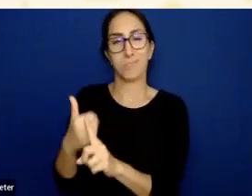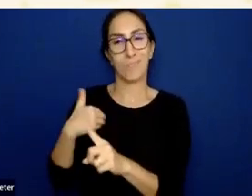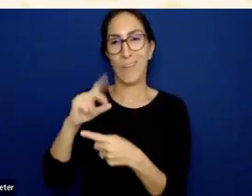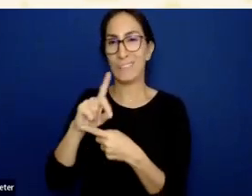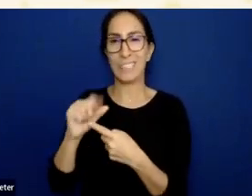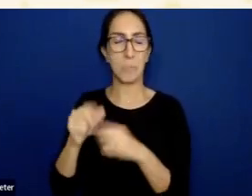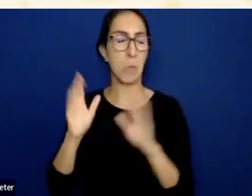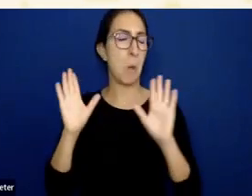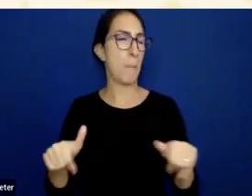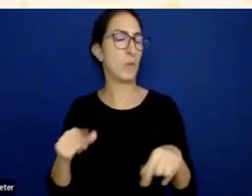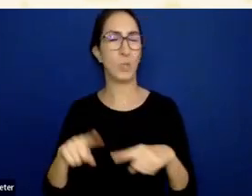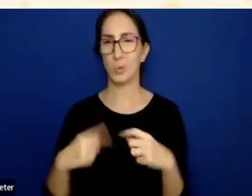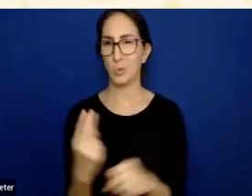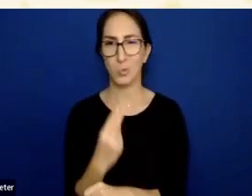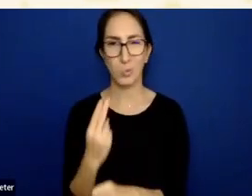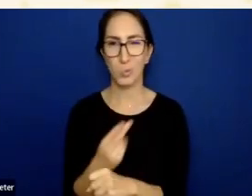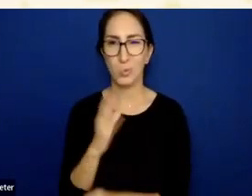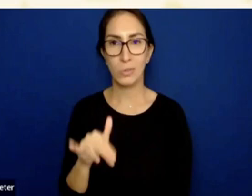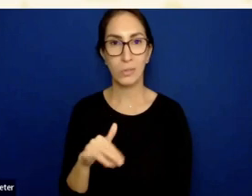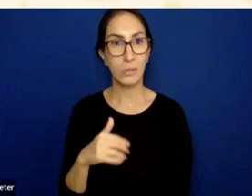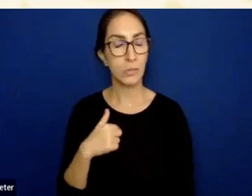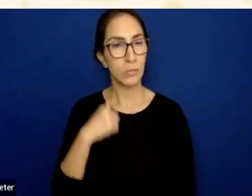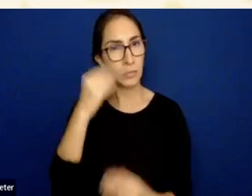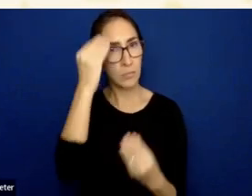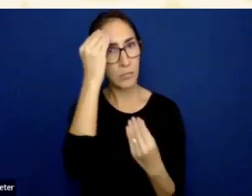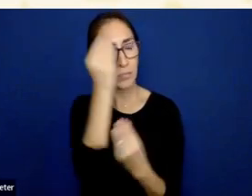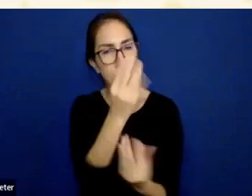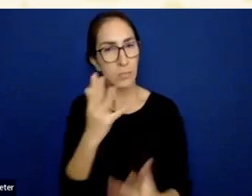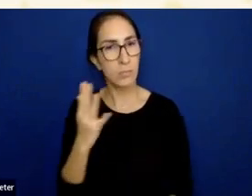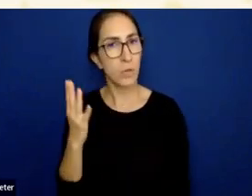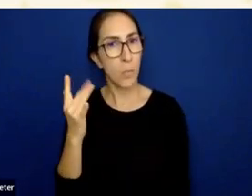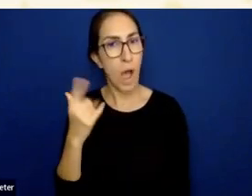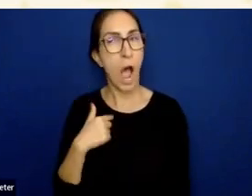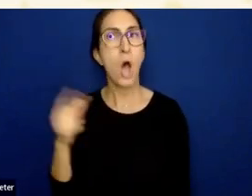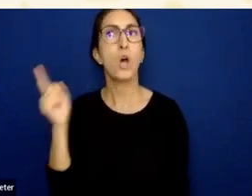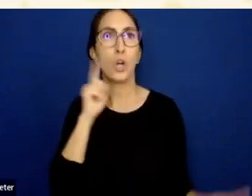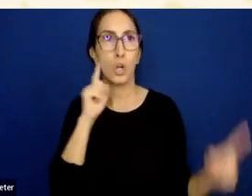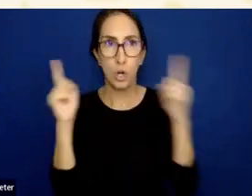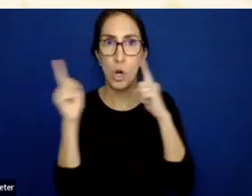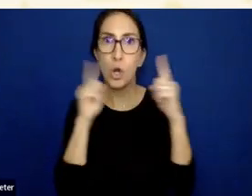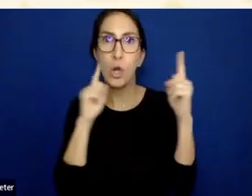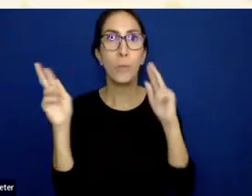because in my experience, I’ve heard that before, OK? It's not just what I think, right?